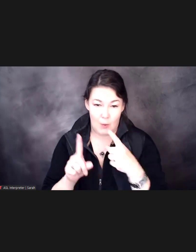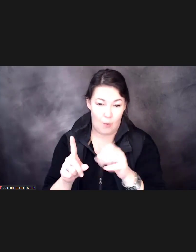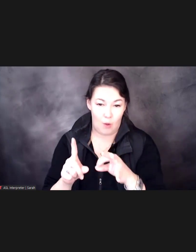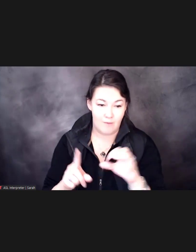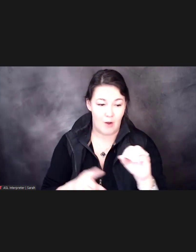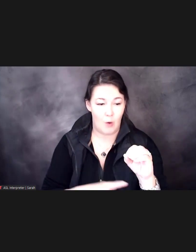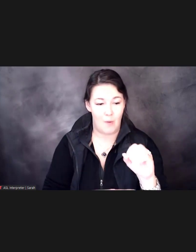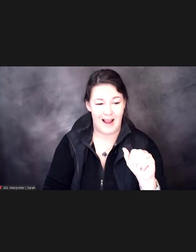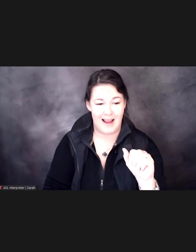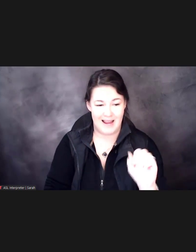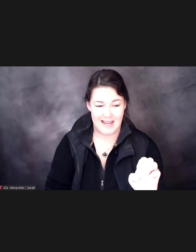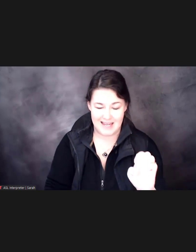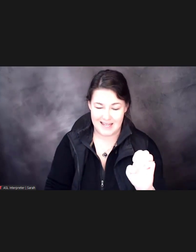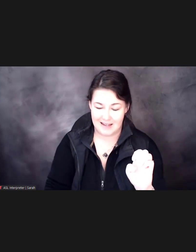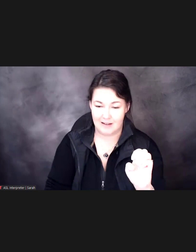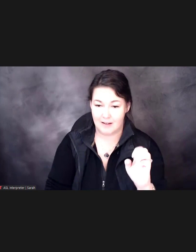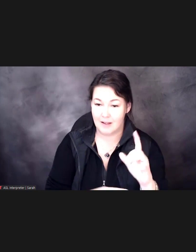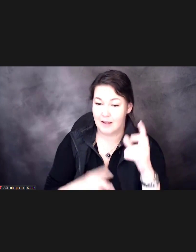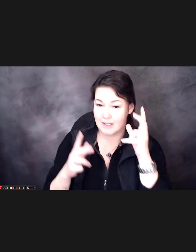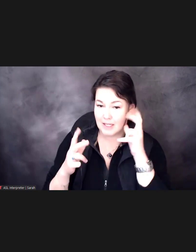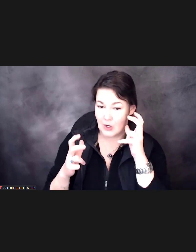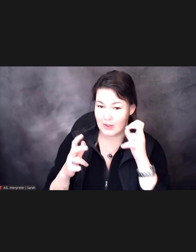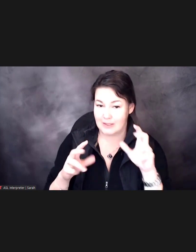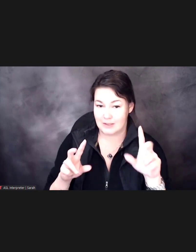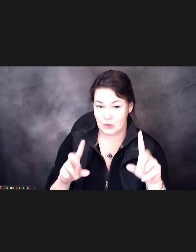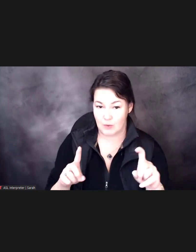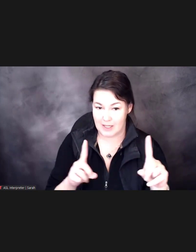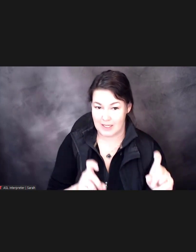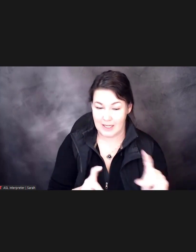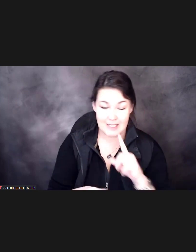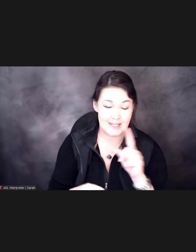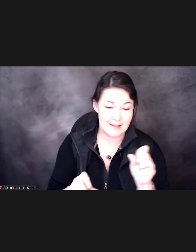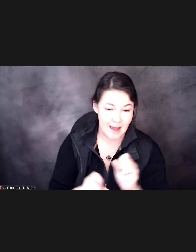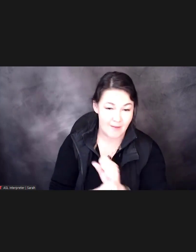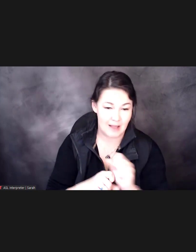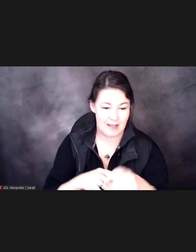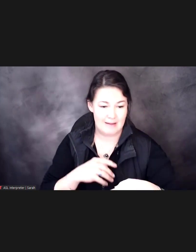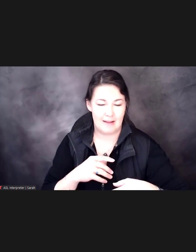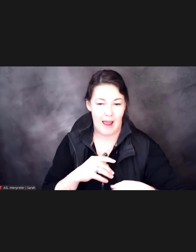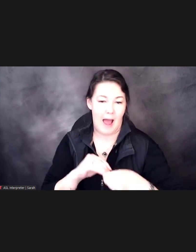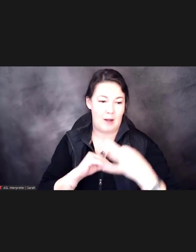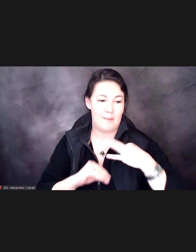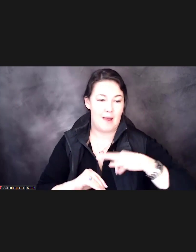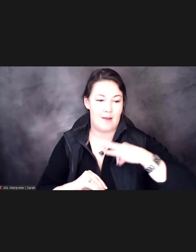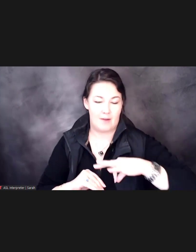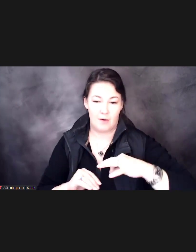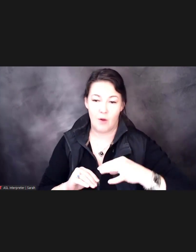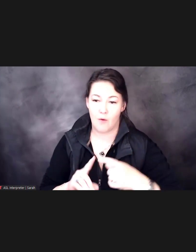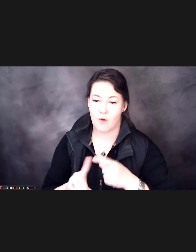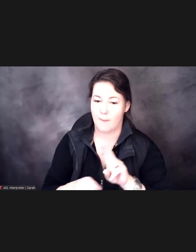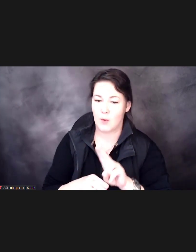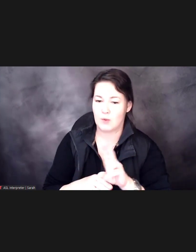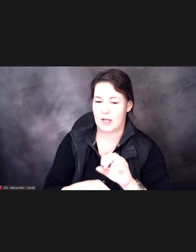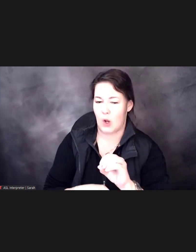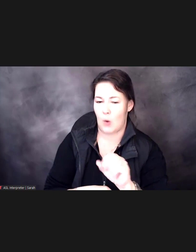goal of OAE, excuse me, of OAE hearing screening, it's definitely an added benefit of screening with this method.